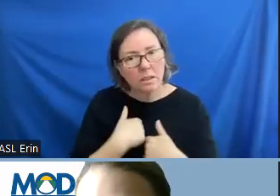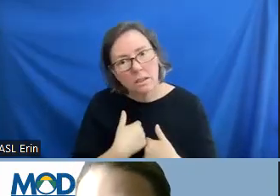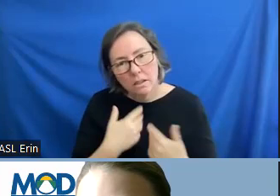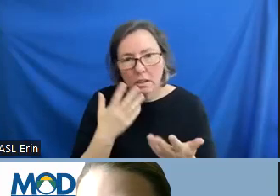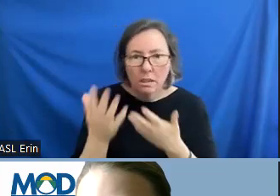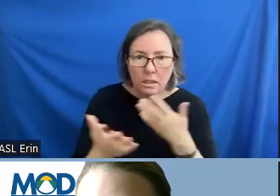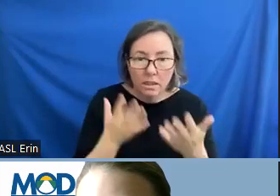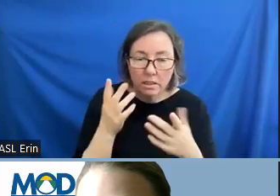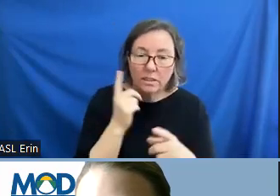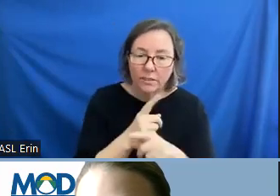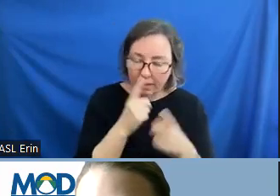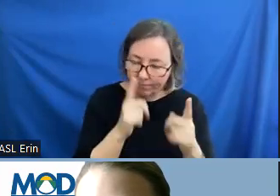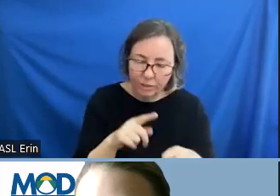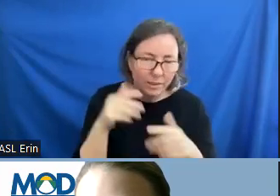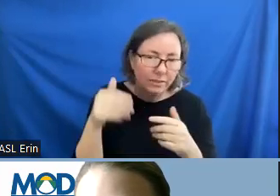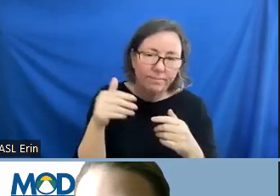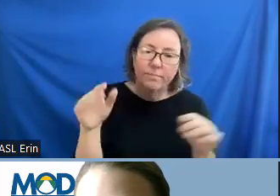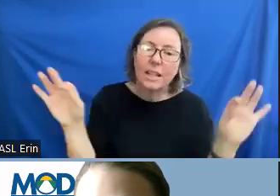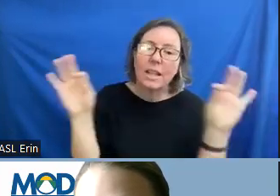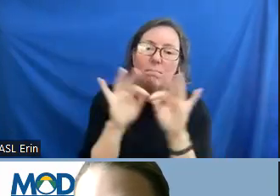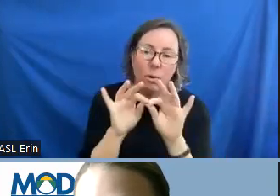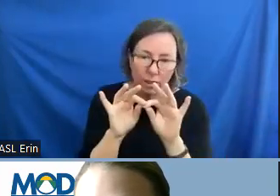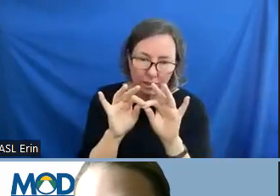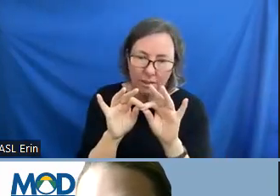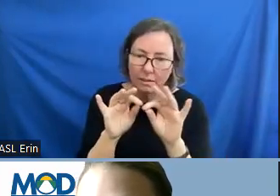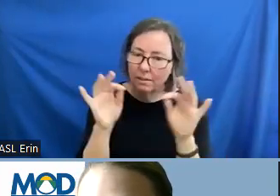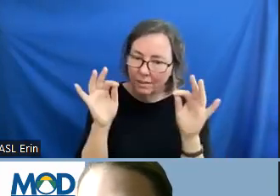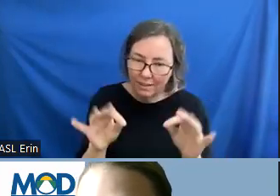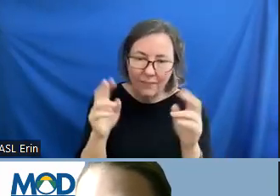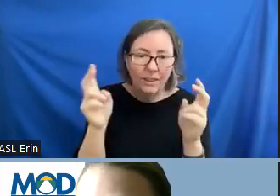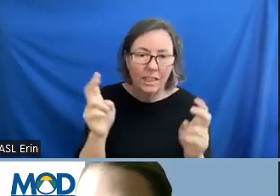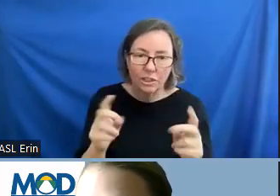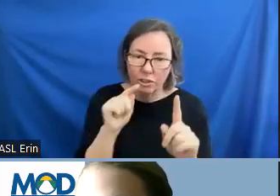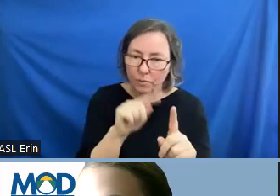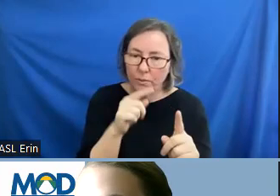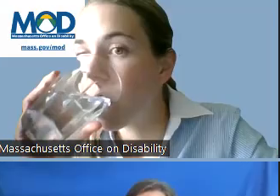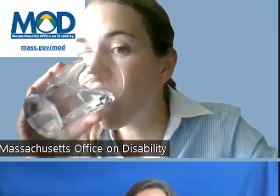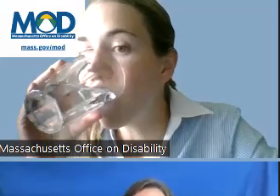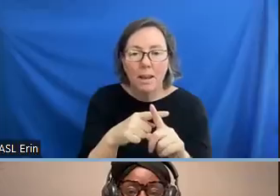I agree with you. That's definitely been an issue. And also I've had on the flip side,